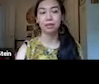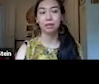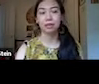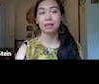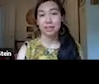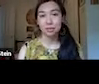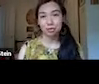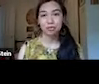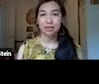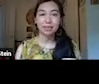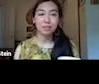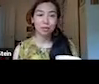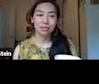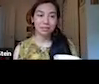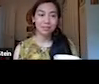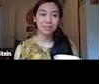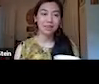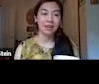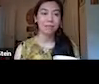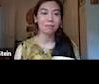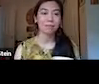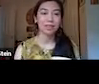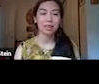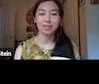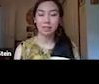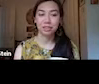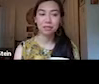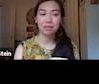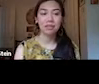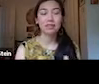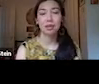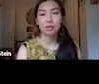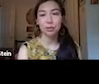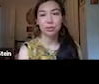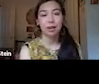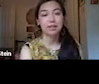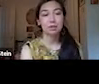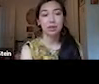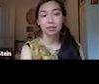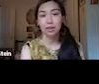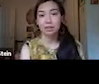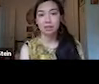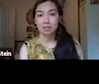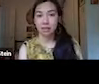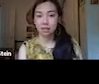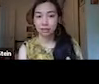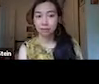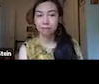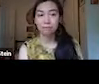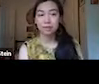Now these strong findings don't exist in isolation. The data also aligns with other findings internationally.